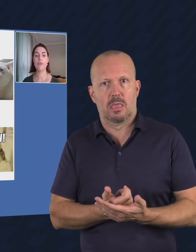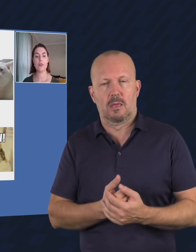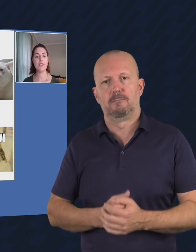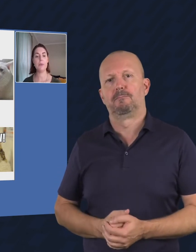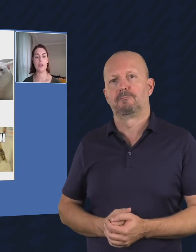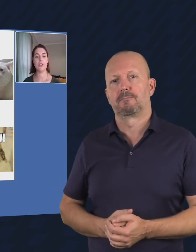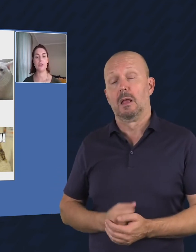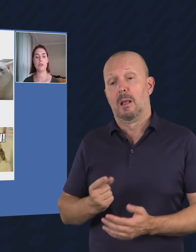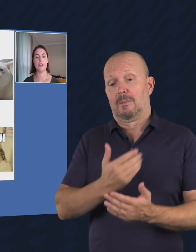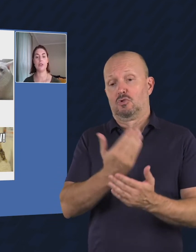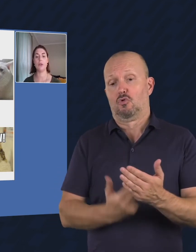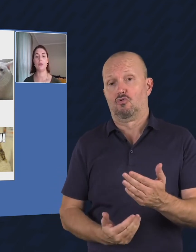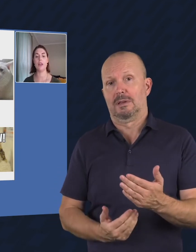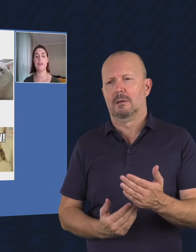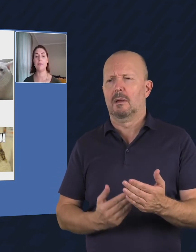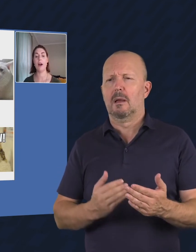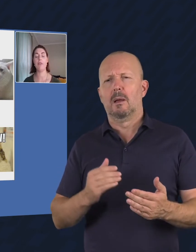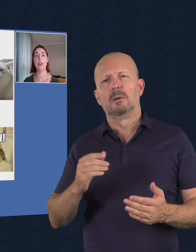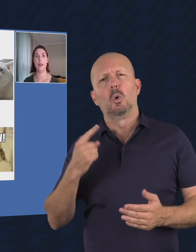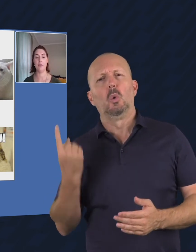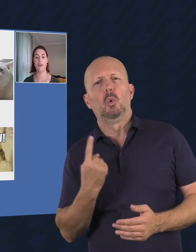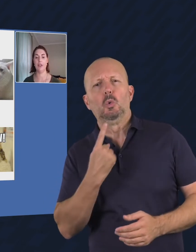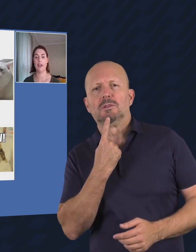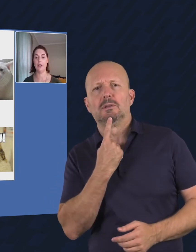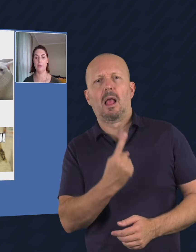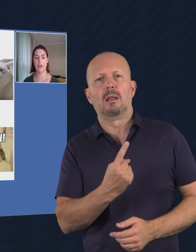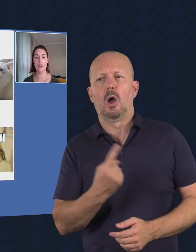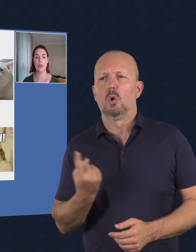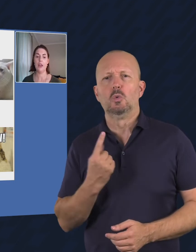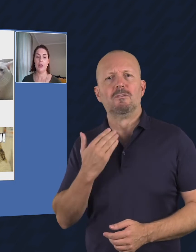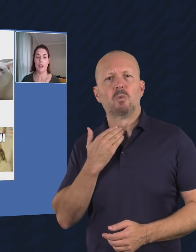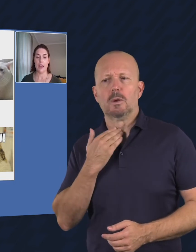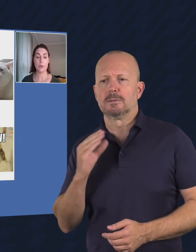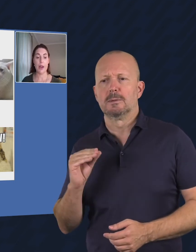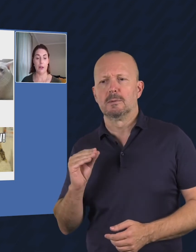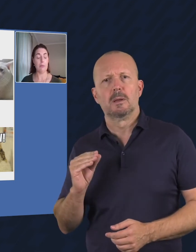The voice in which the story is told is a powerful element of engagement as well.